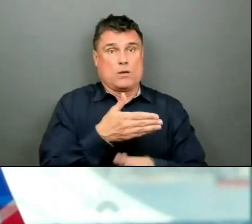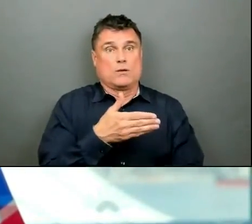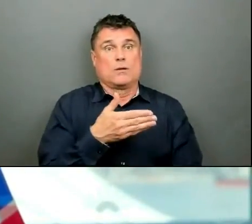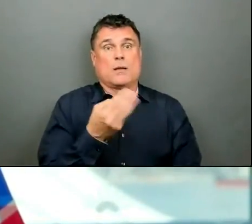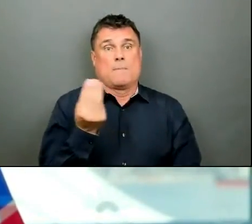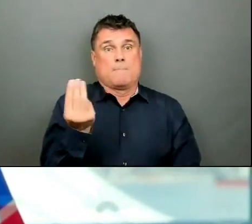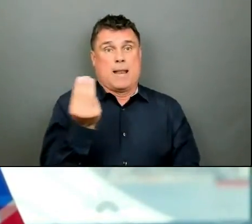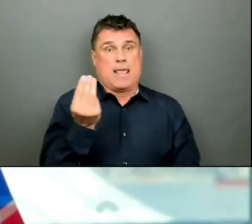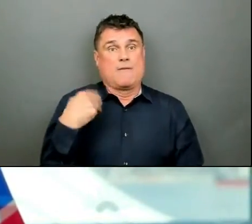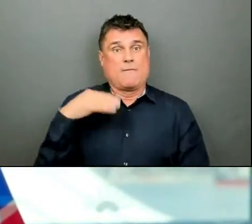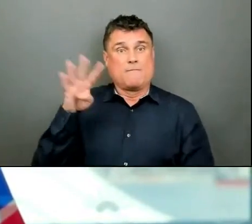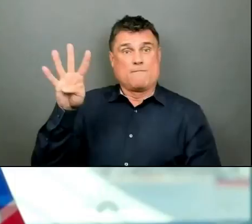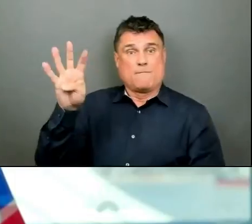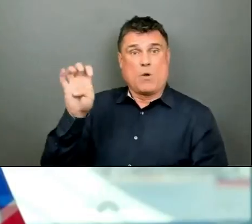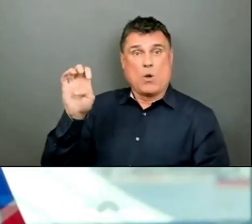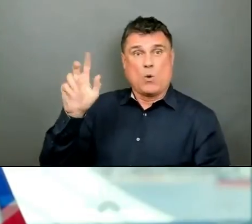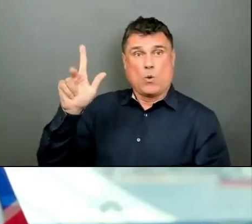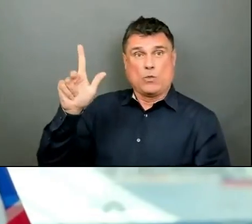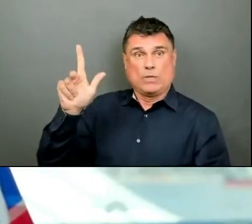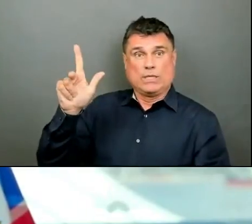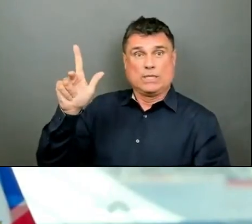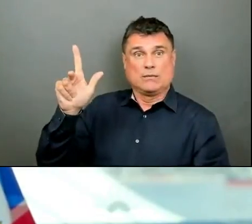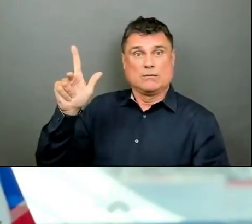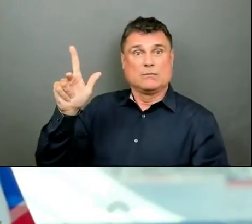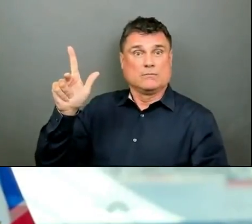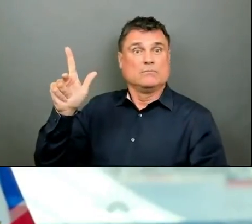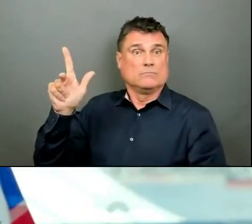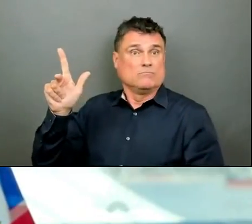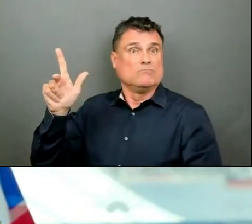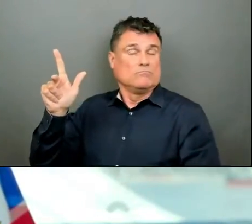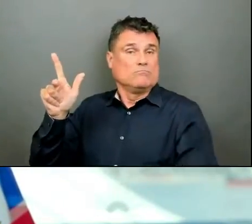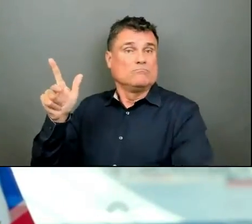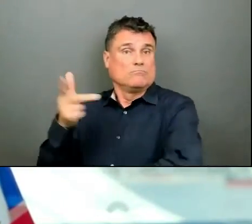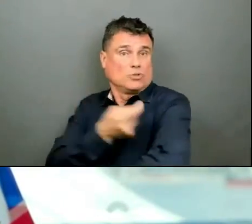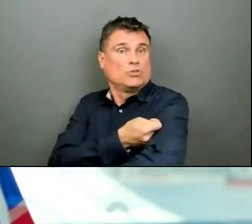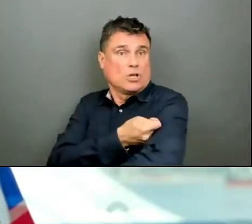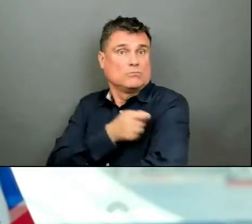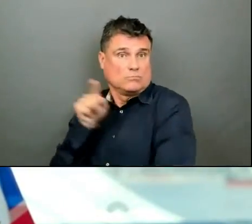hundred doses of the